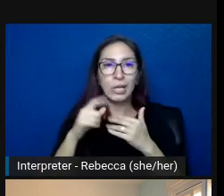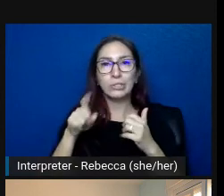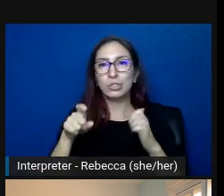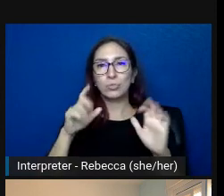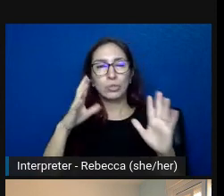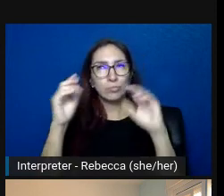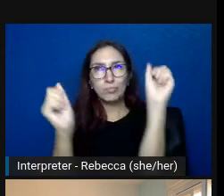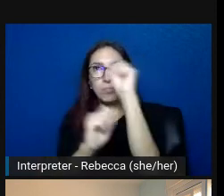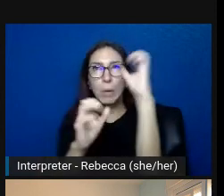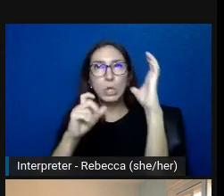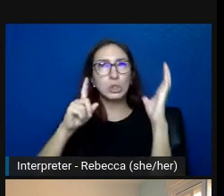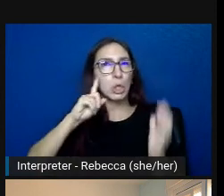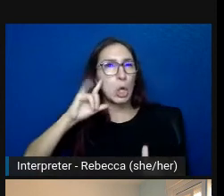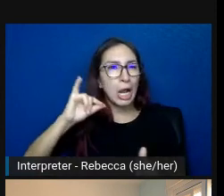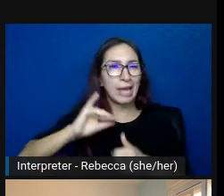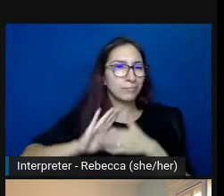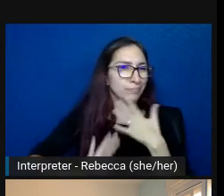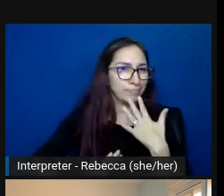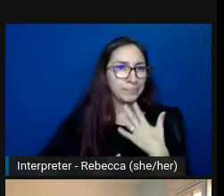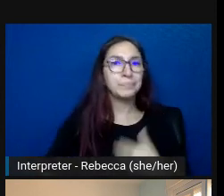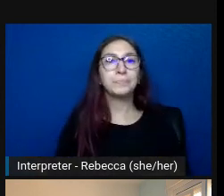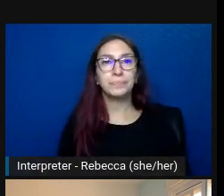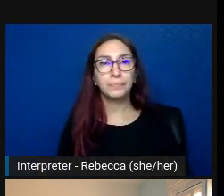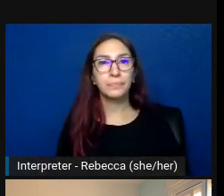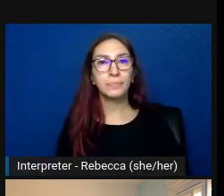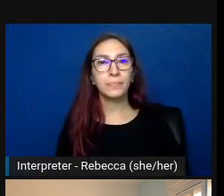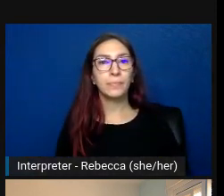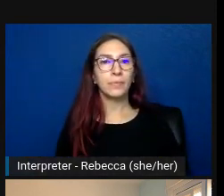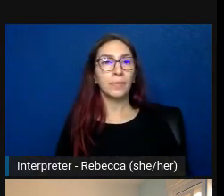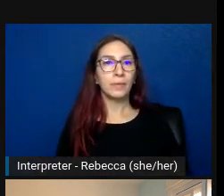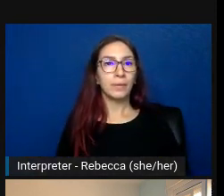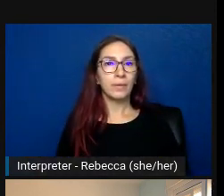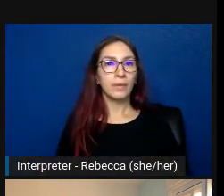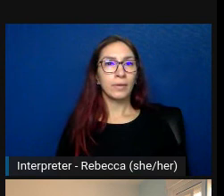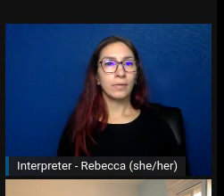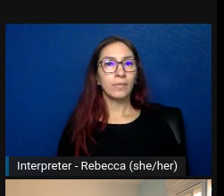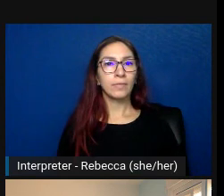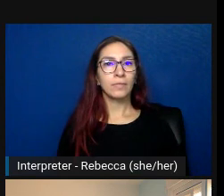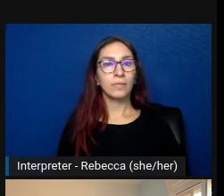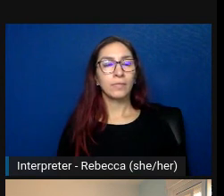The board of Open Source Matters is four by four, is formed